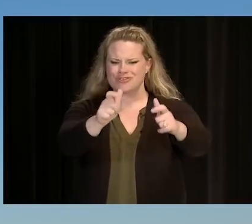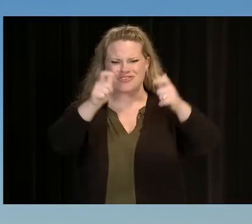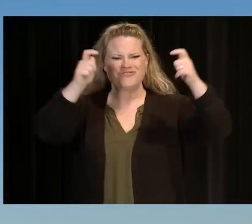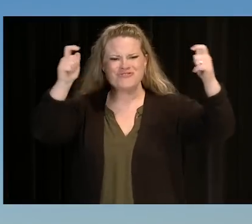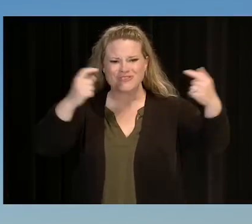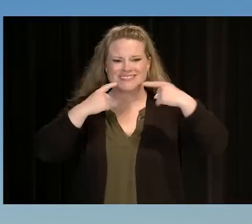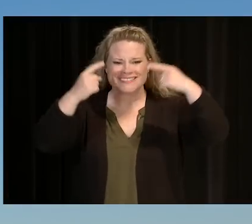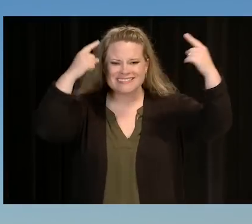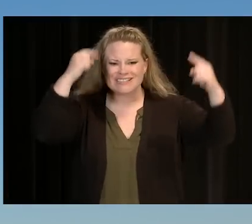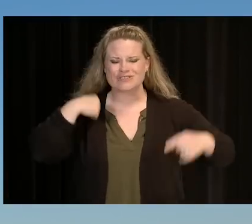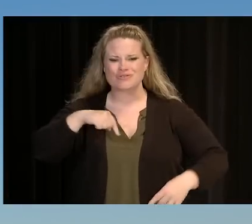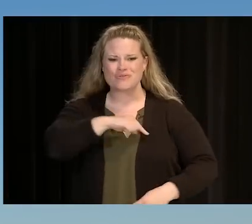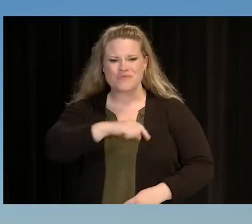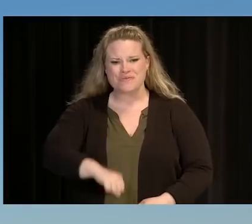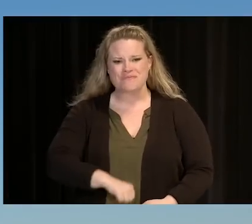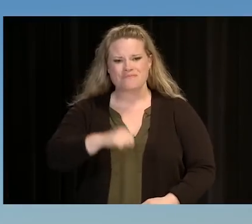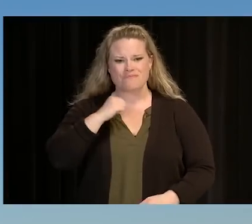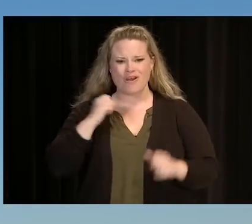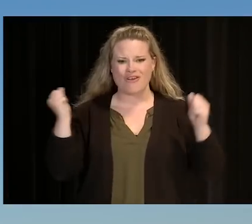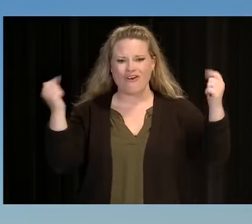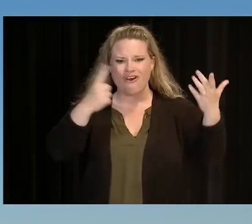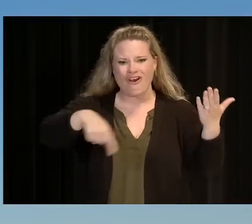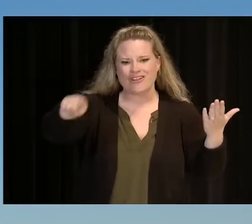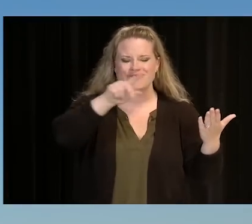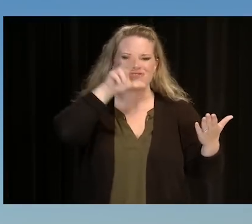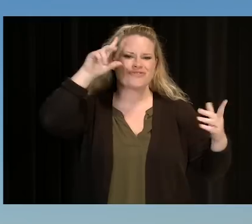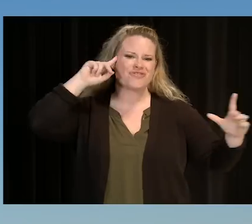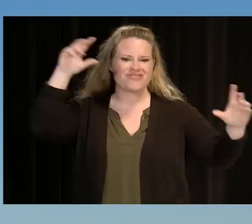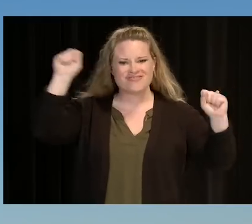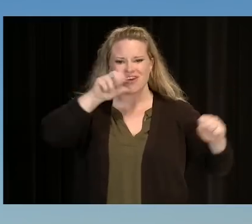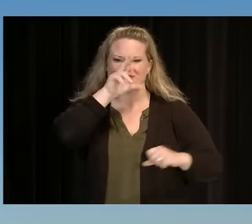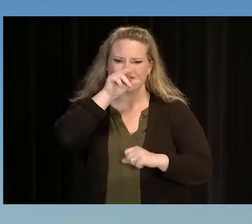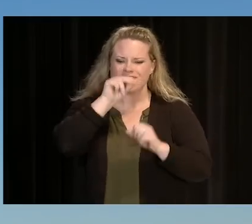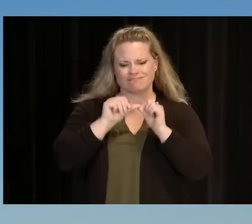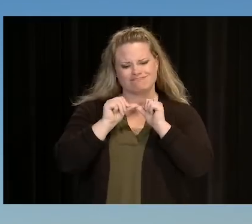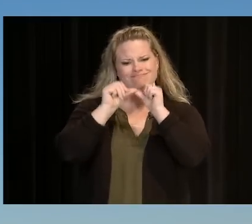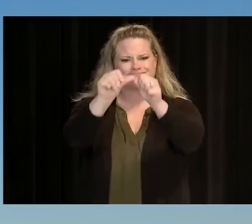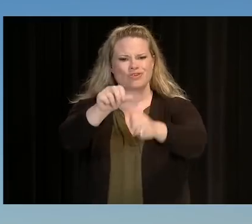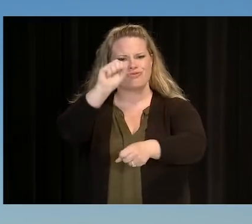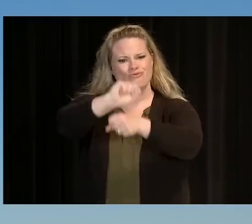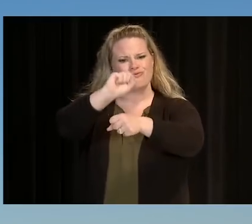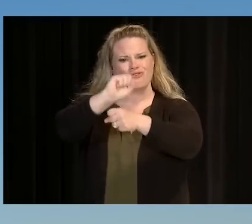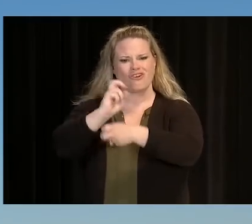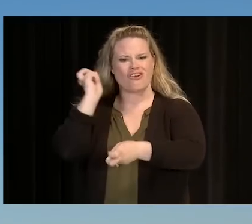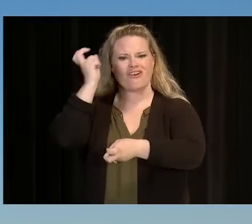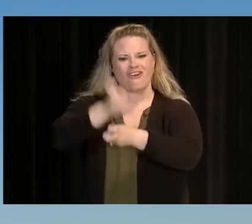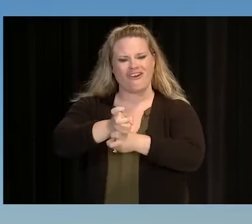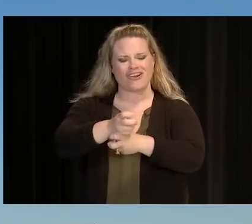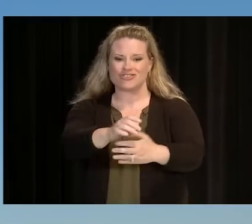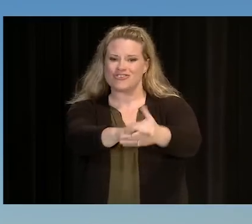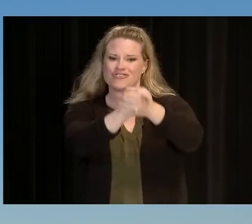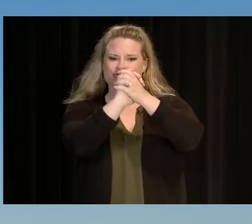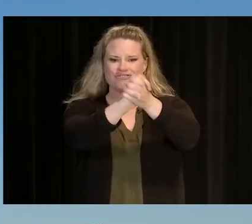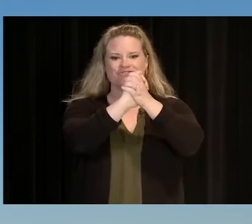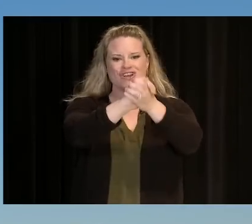WE'RE PROUD OF ALL OF OUR THUNDERDUCKS, AND WE WANT YOU TO KEEP WORKING HARD. CONGRATULATIONS, GRADUATES.